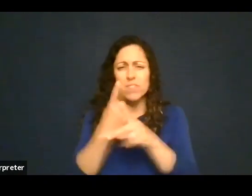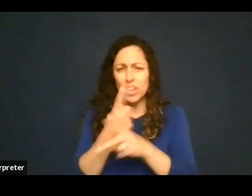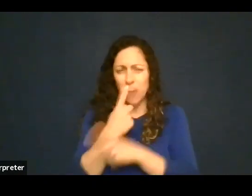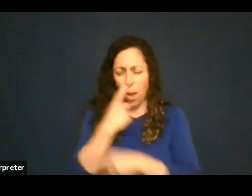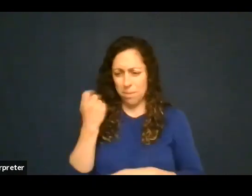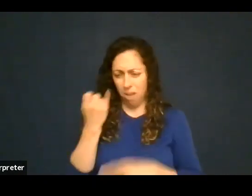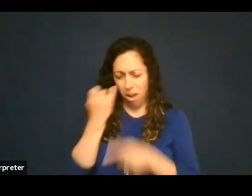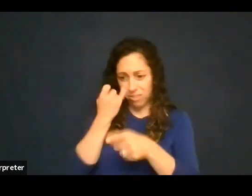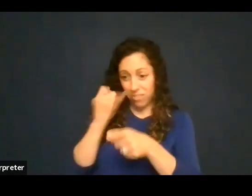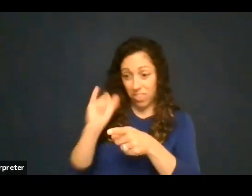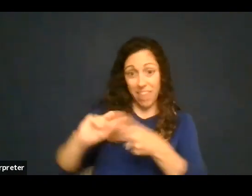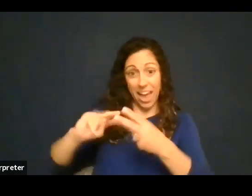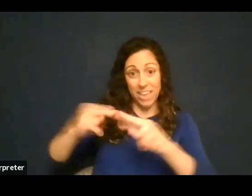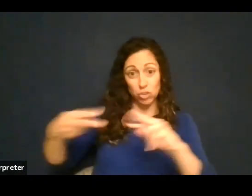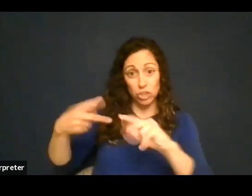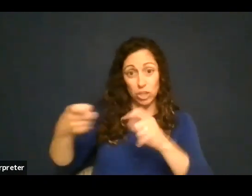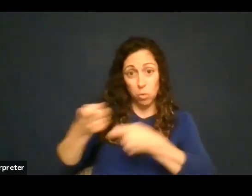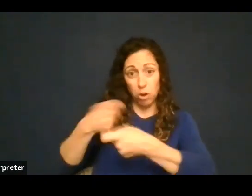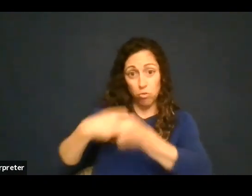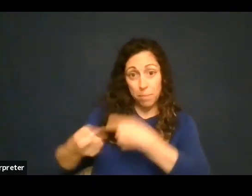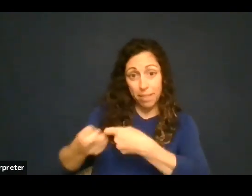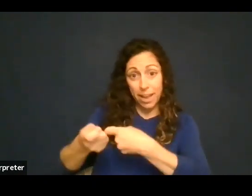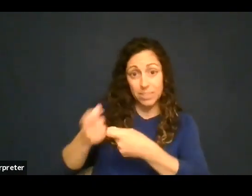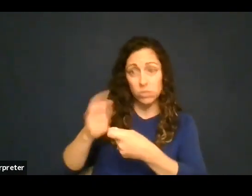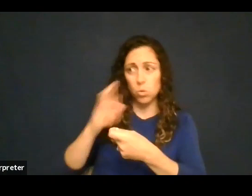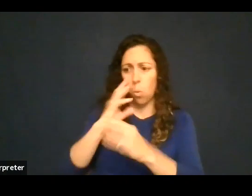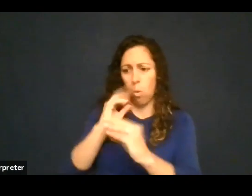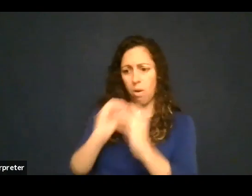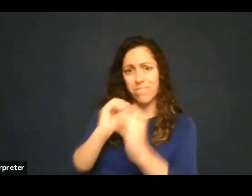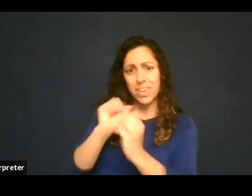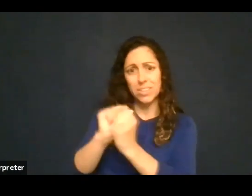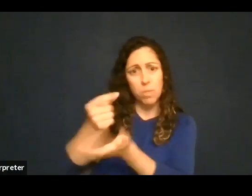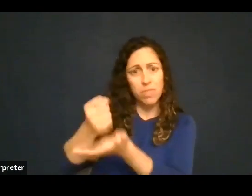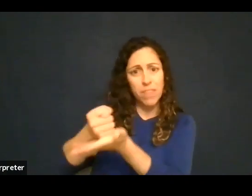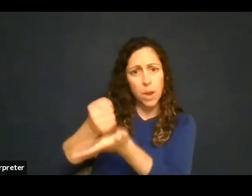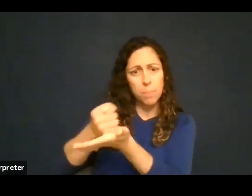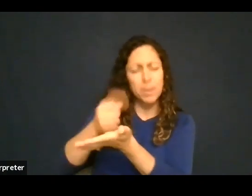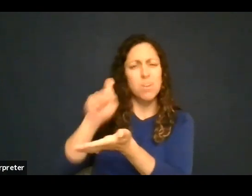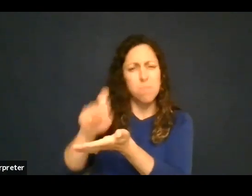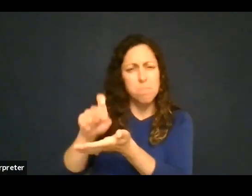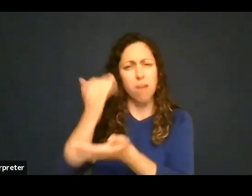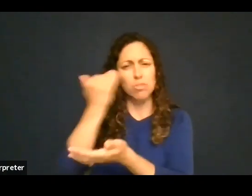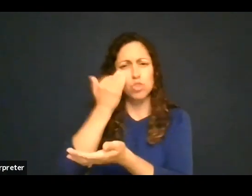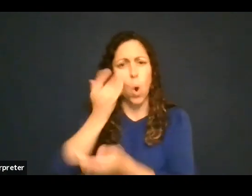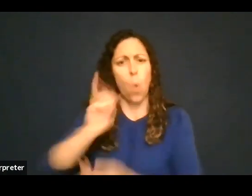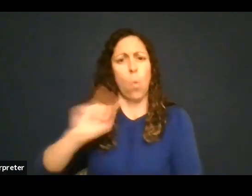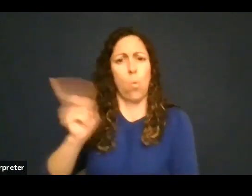So I think her finding is really important to gene therapy development.